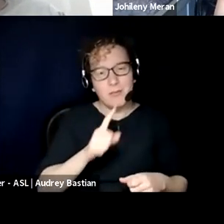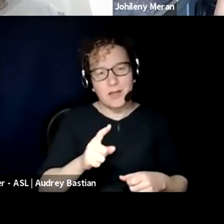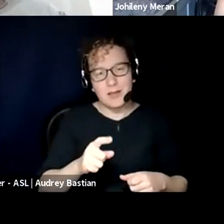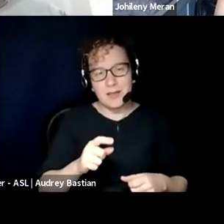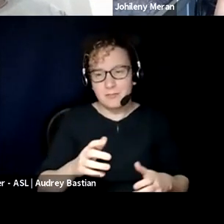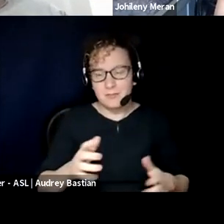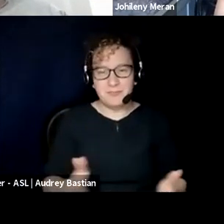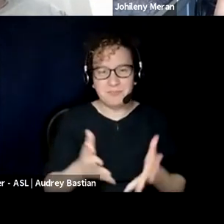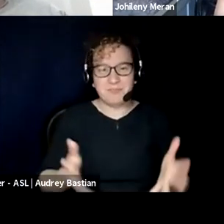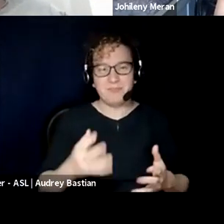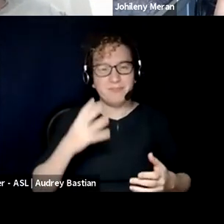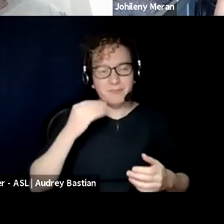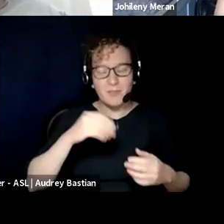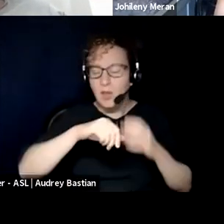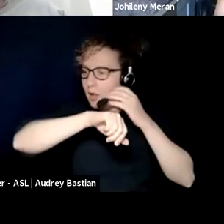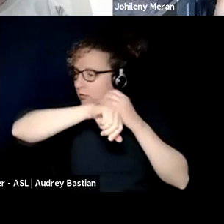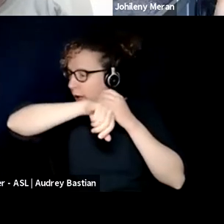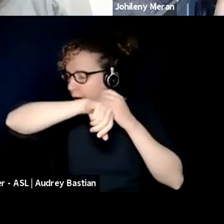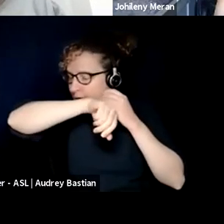experience and I have to go home with these people.